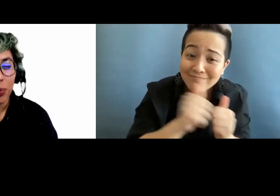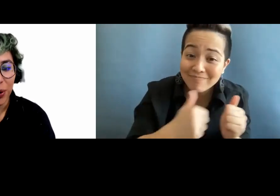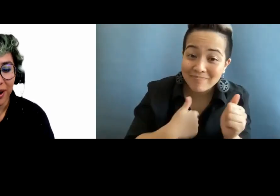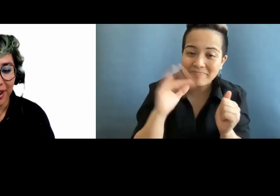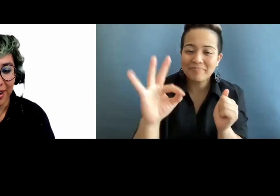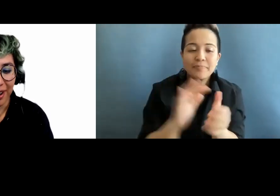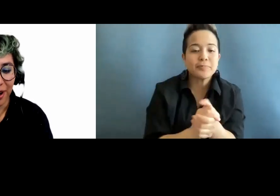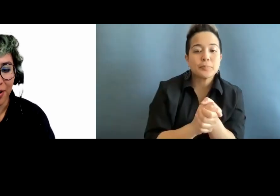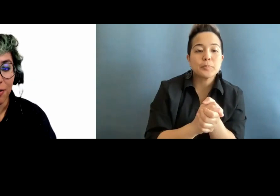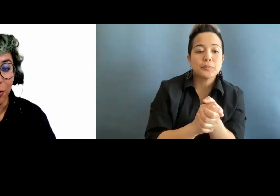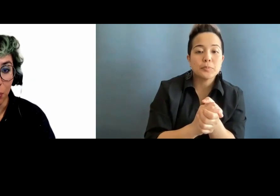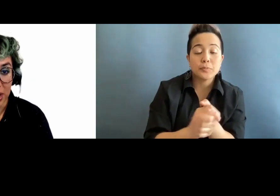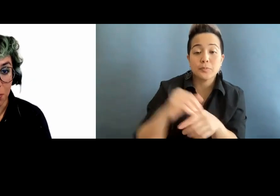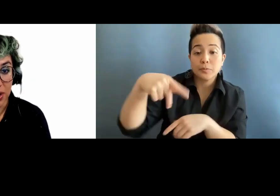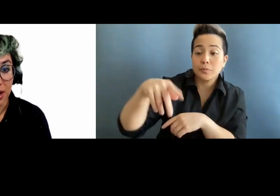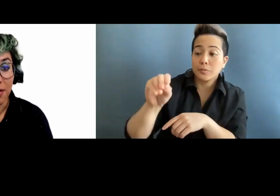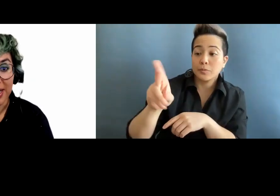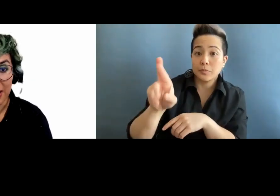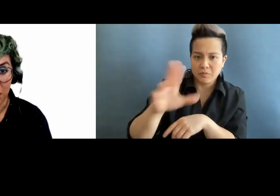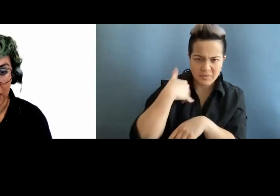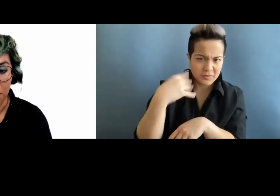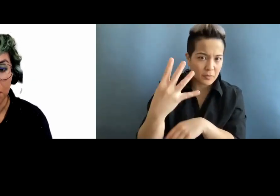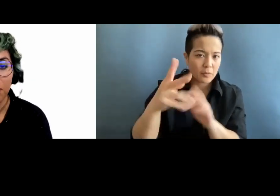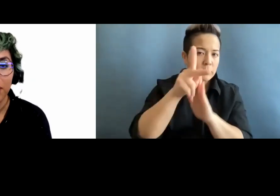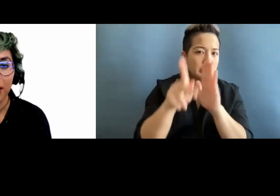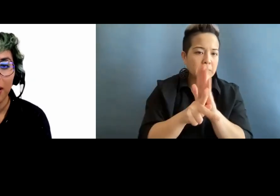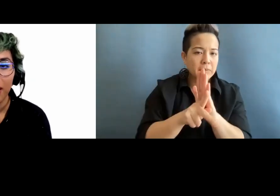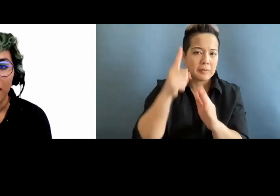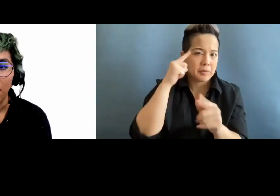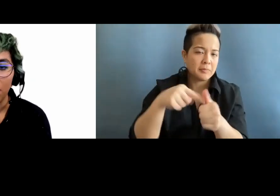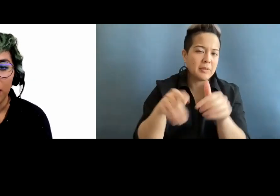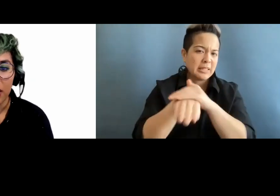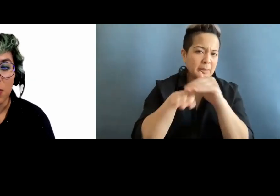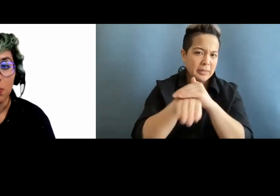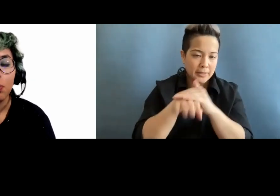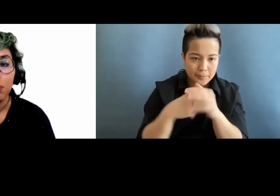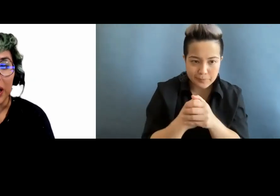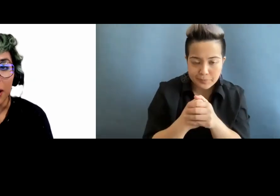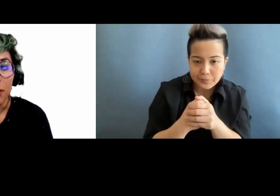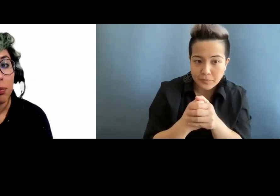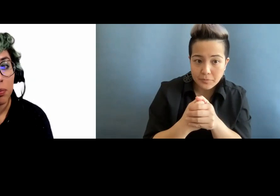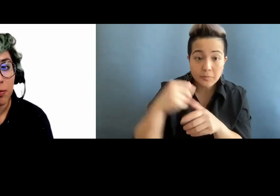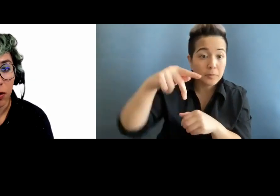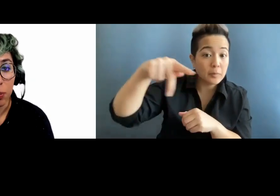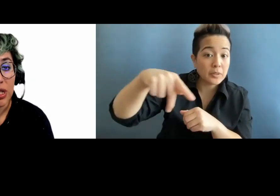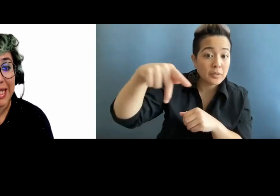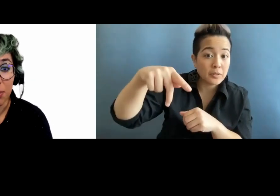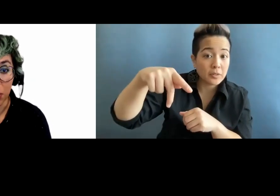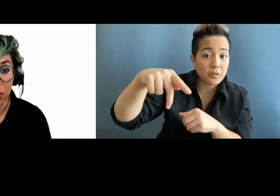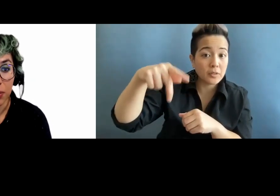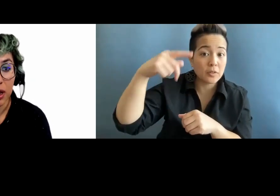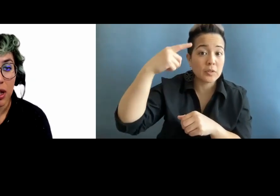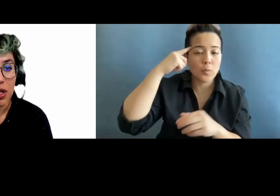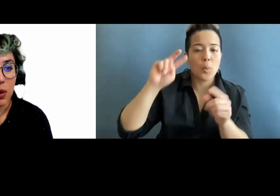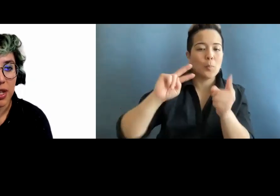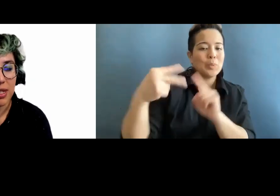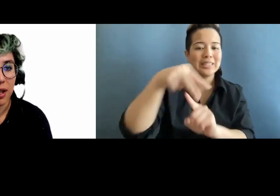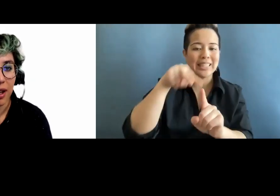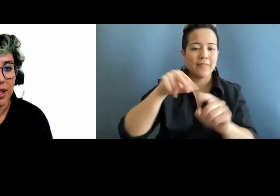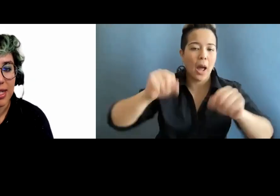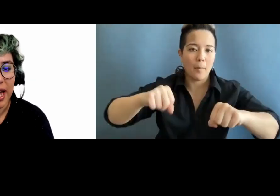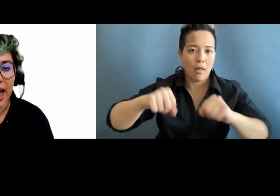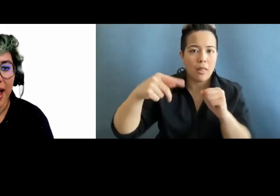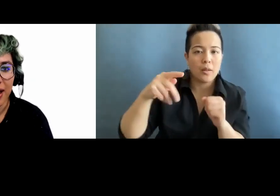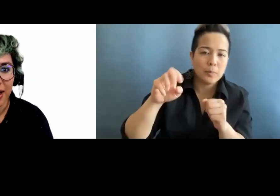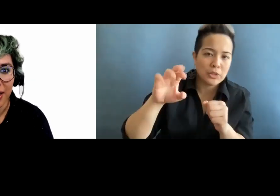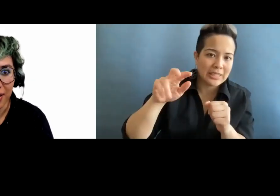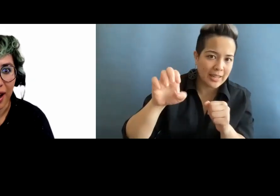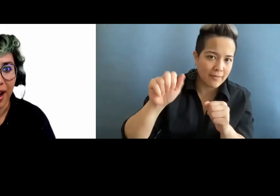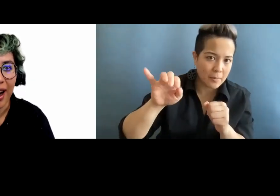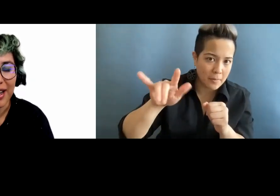P.O.U.R. are the four principles of accessibility. P is for perceivable. This is anything that has